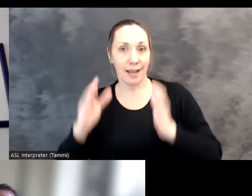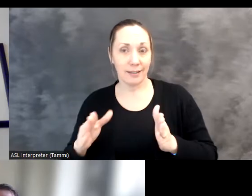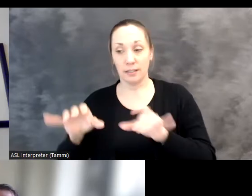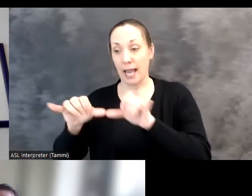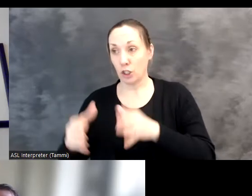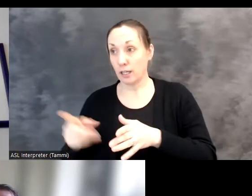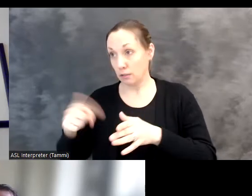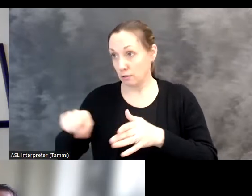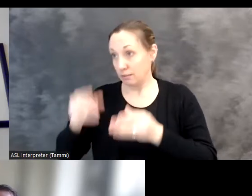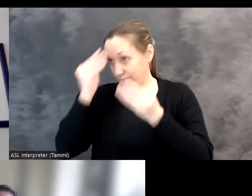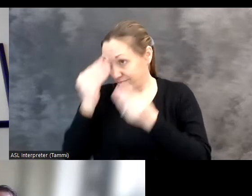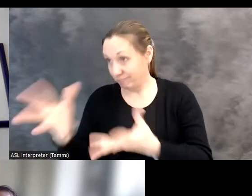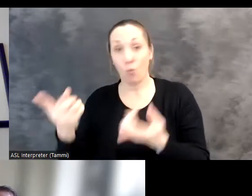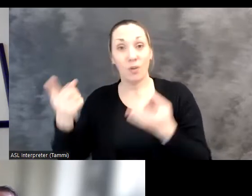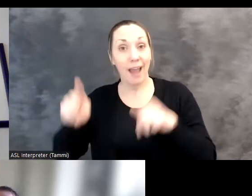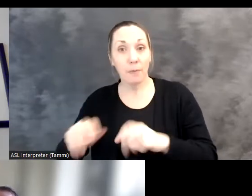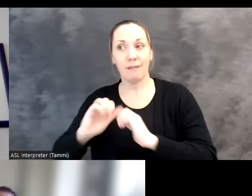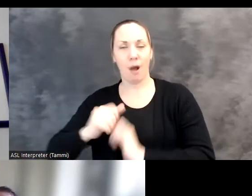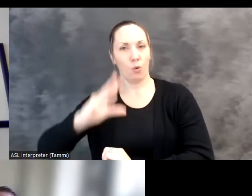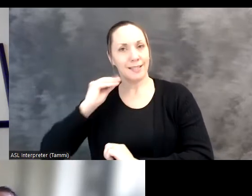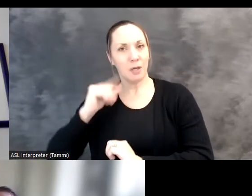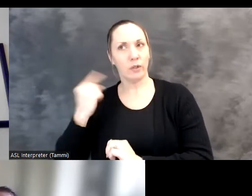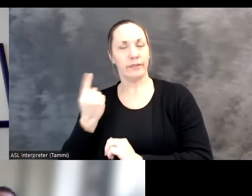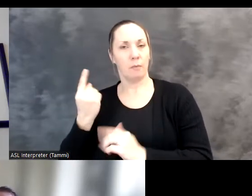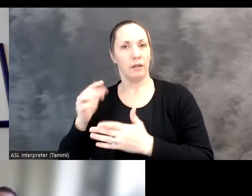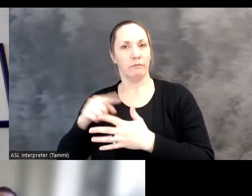so forth, this is very important to bring the attention of